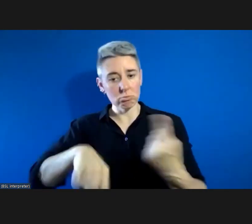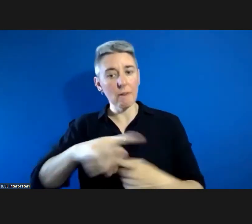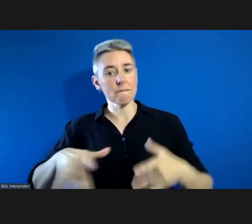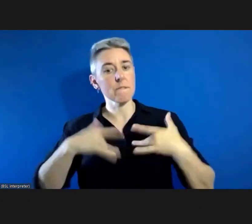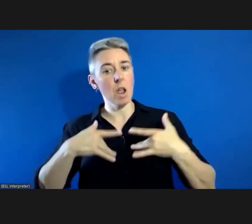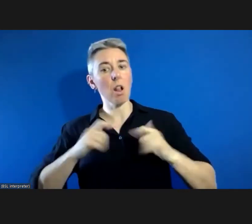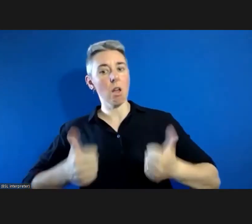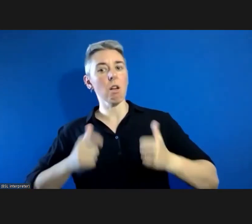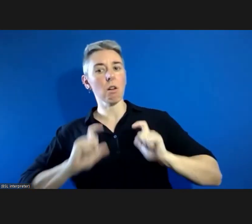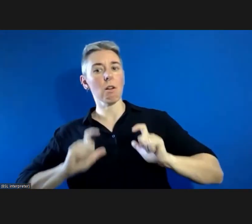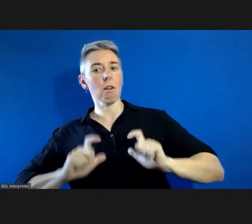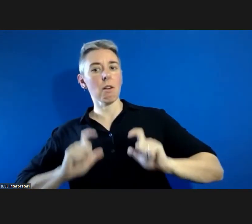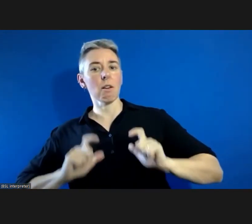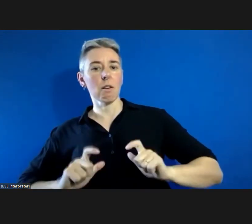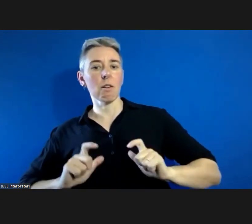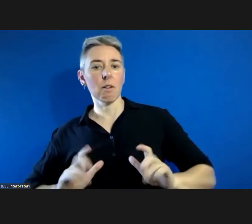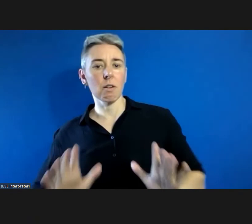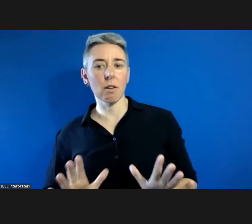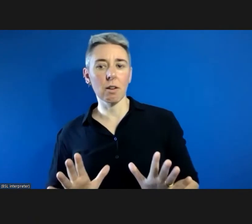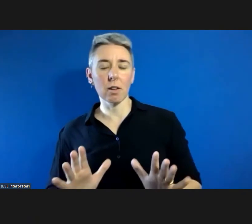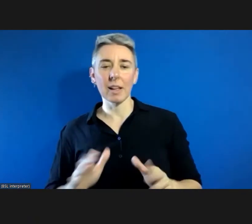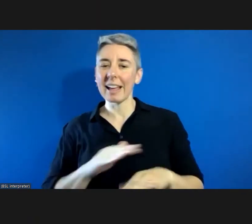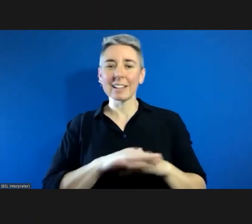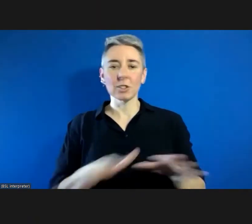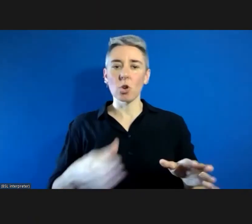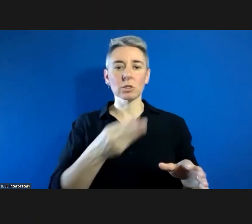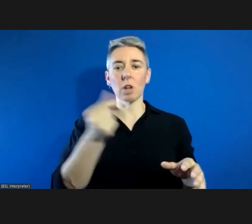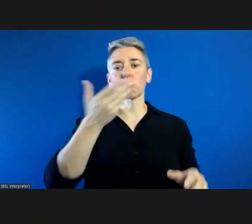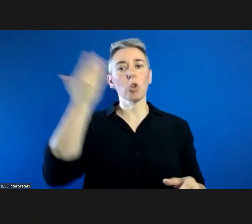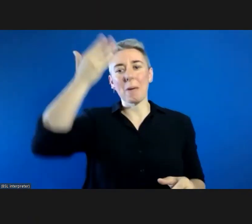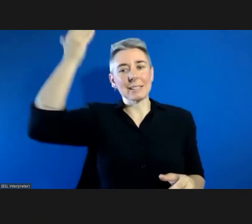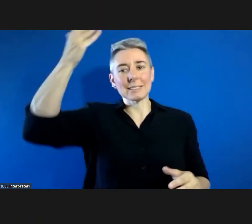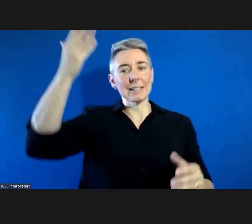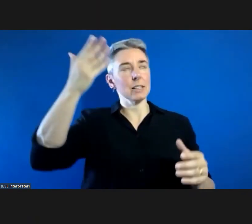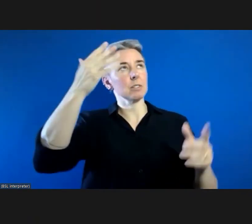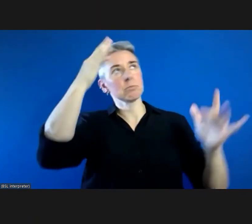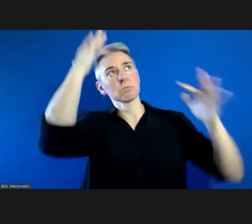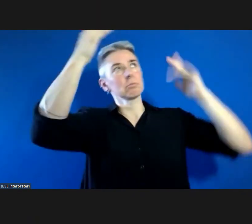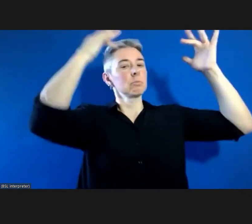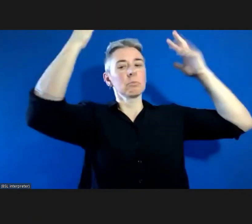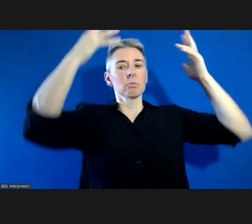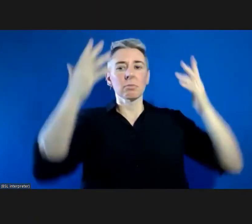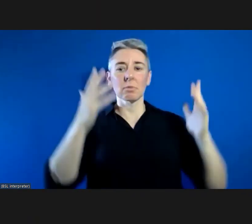ideal created by a self-appointed vanguard. We're incredibly lucky at Goldsmiths, our recruitment